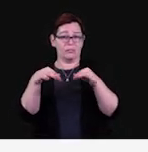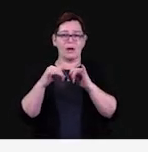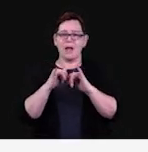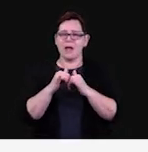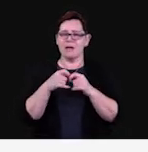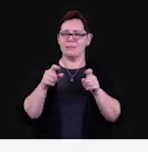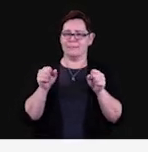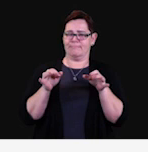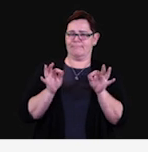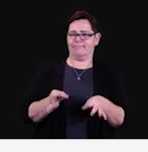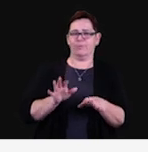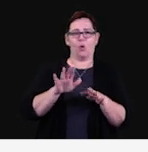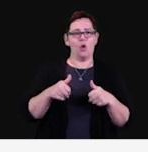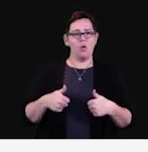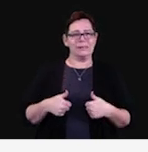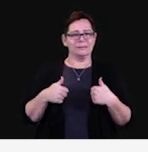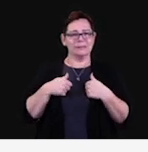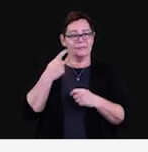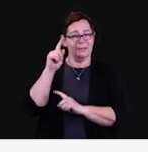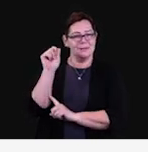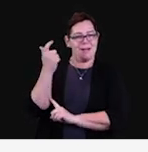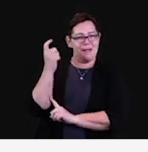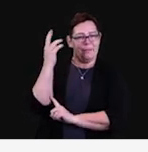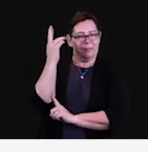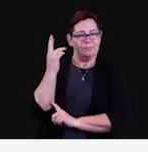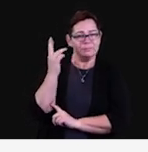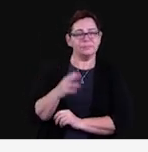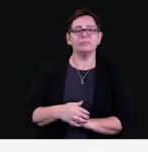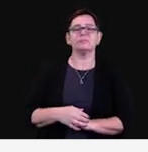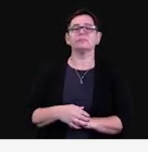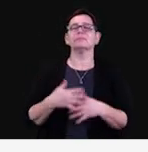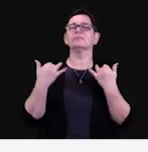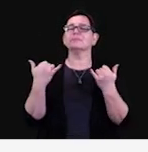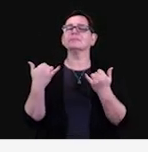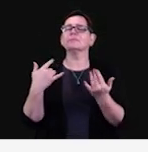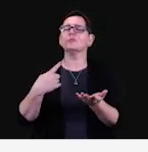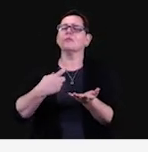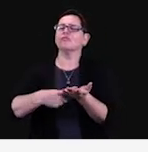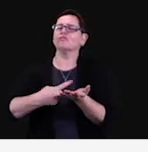purposes, let's discuss reasons why you would have to complete a tax return.